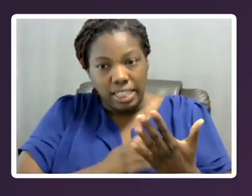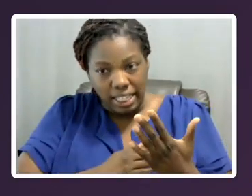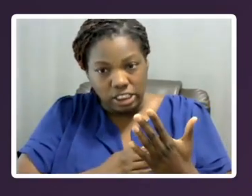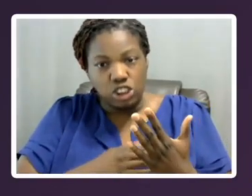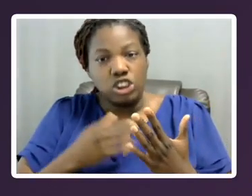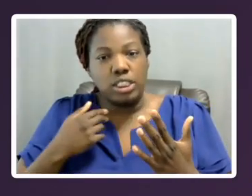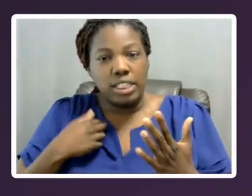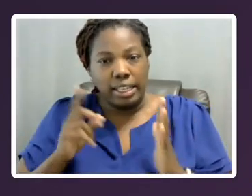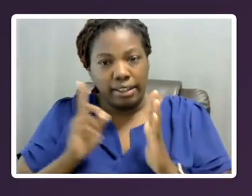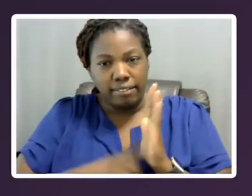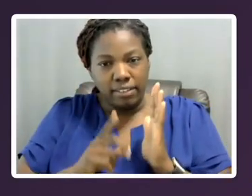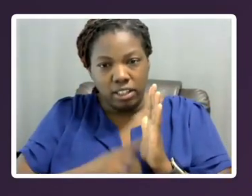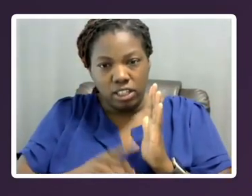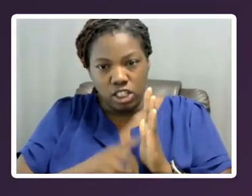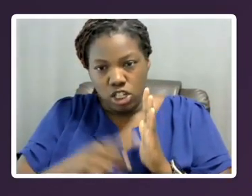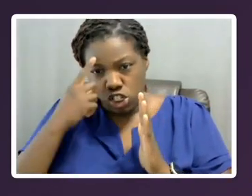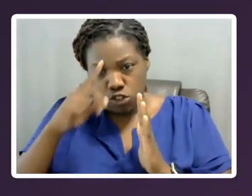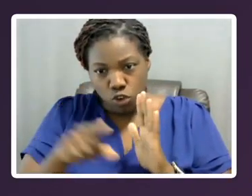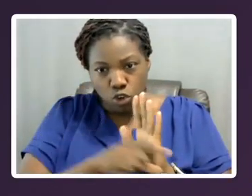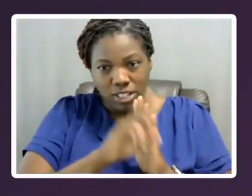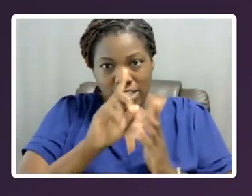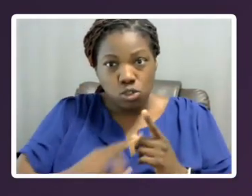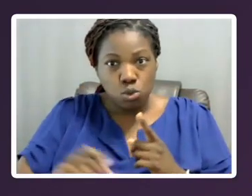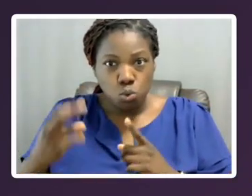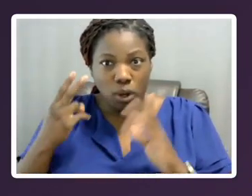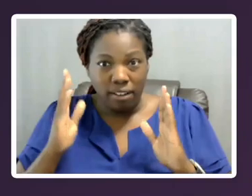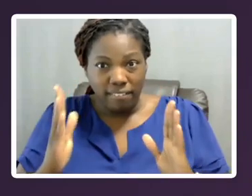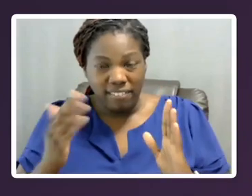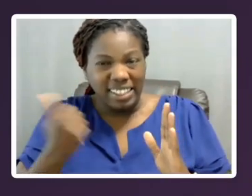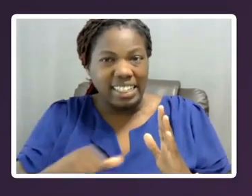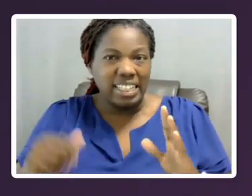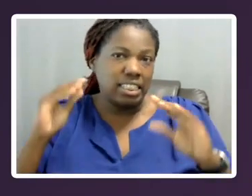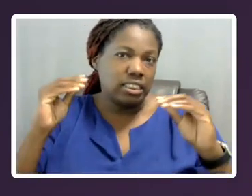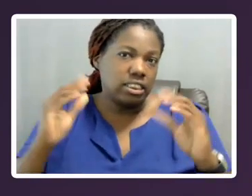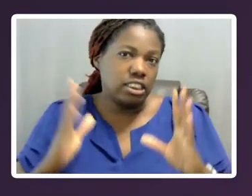eight through 12, we think any teacher -- and especially, you know, teachers in California,